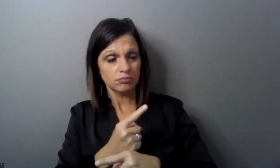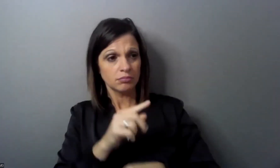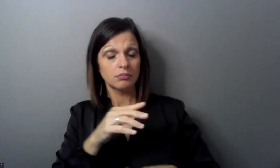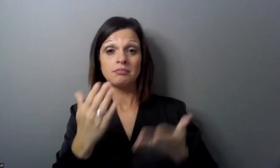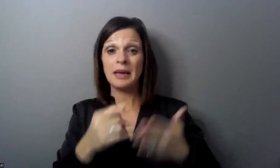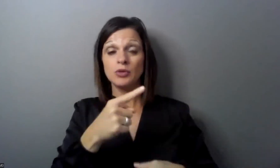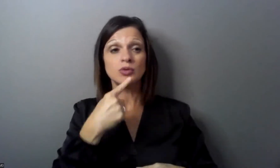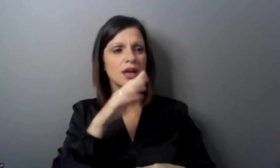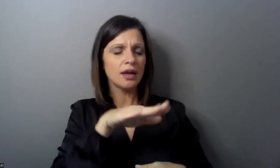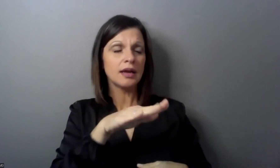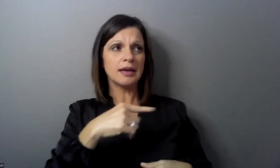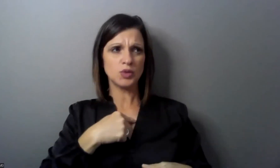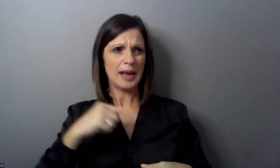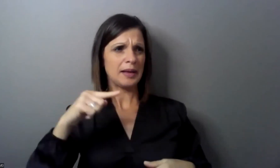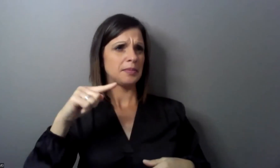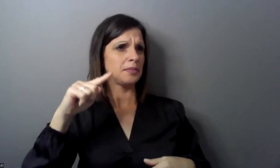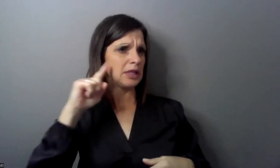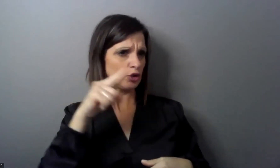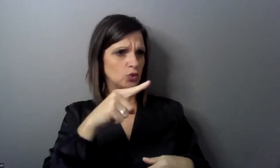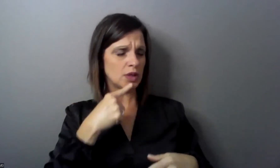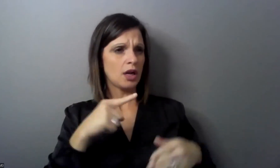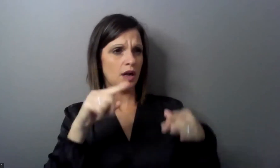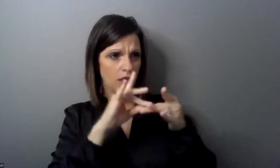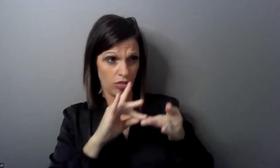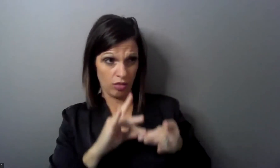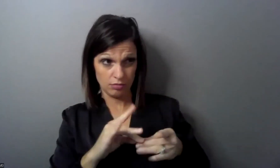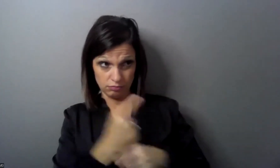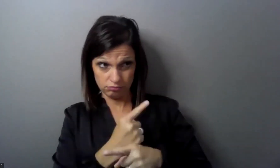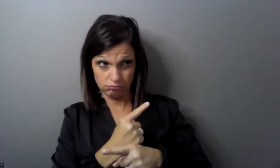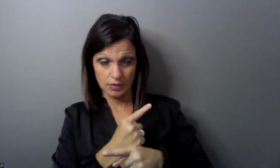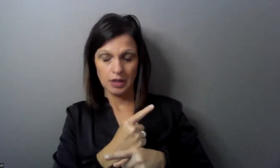making sure your hearing the correct perception